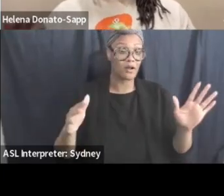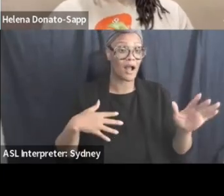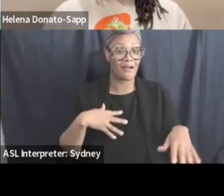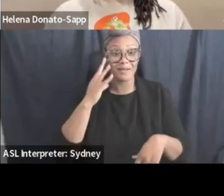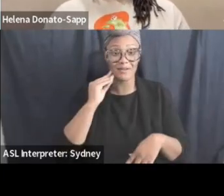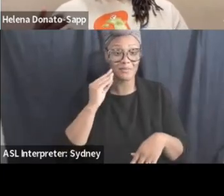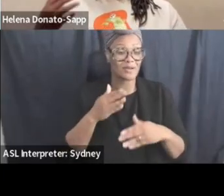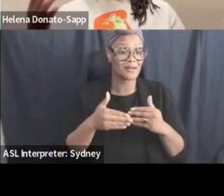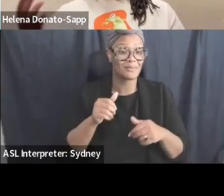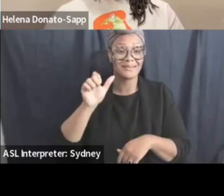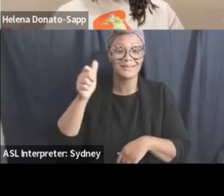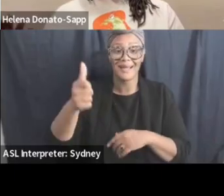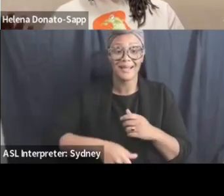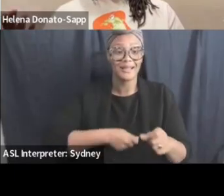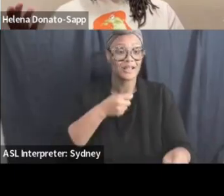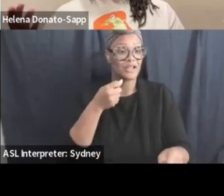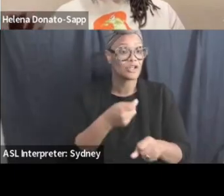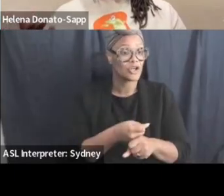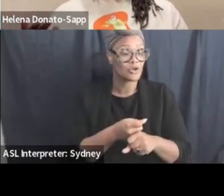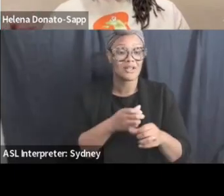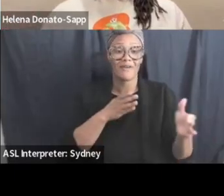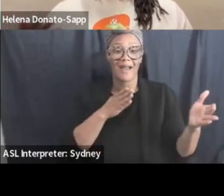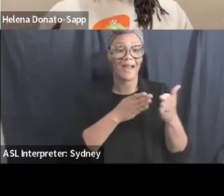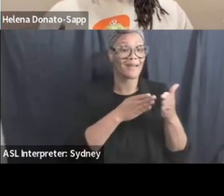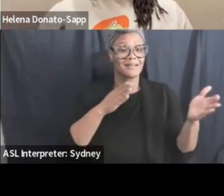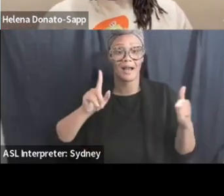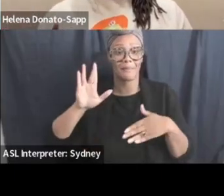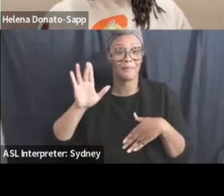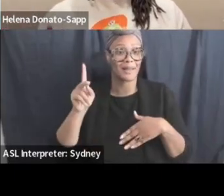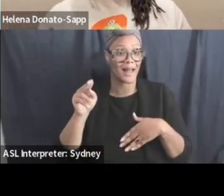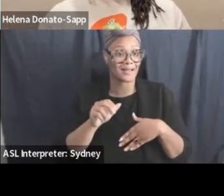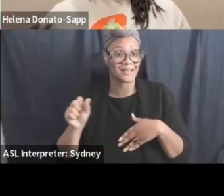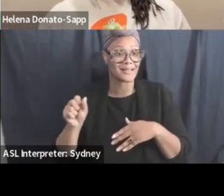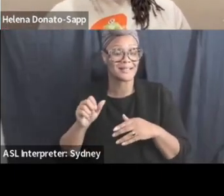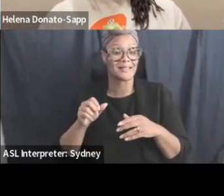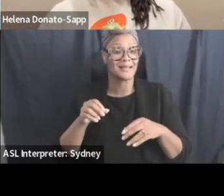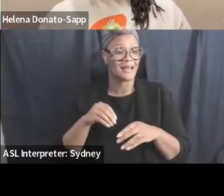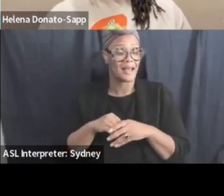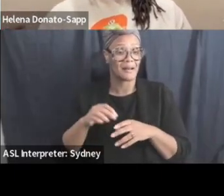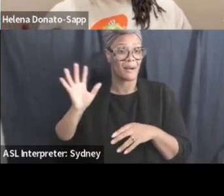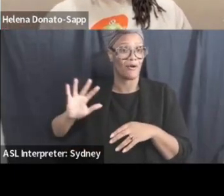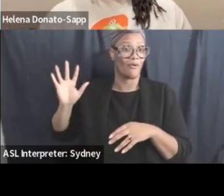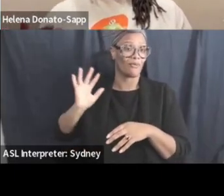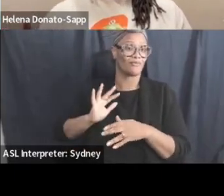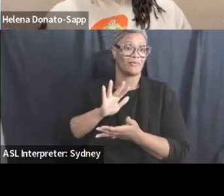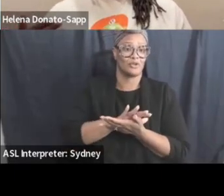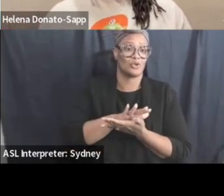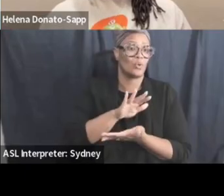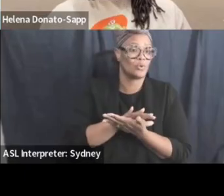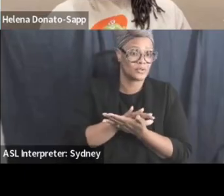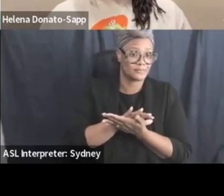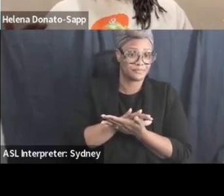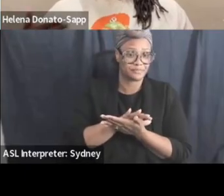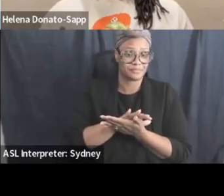and ableism in my former schools and only this last year and a half where I was where I was seen